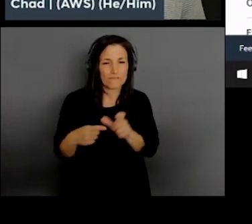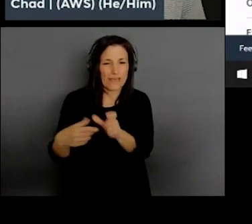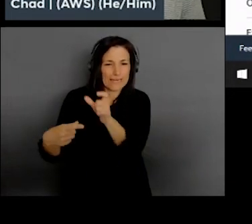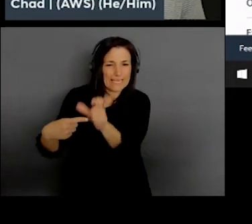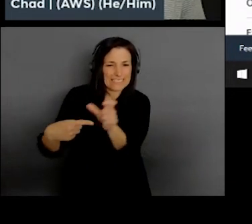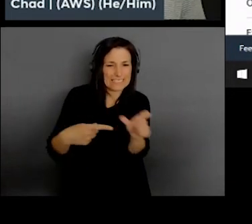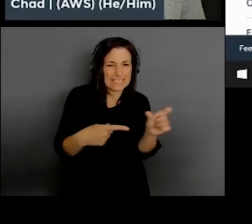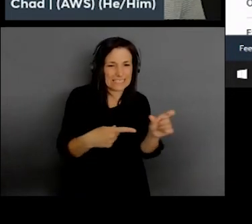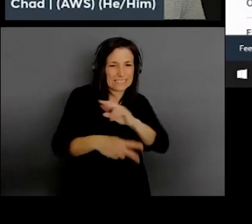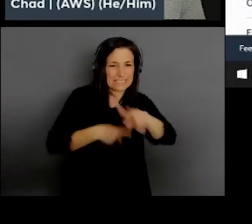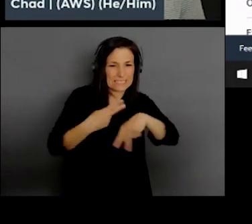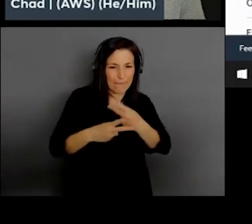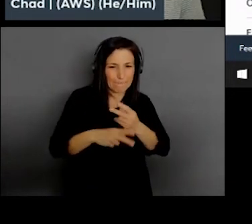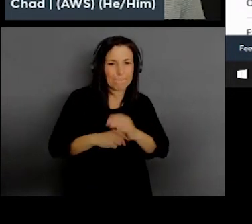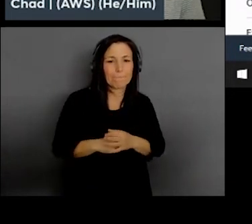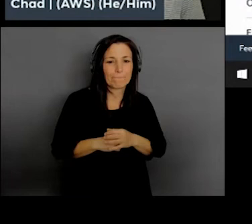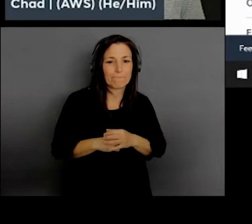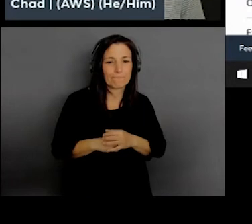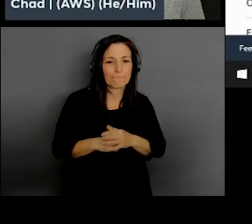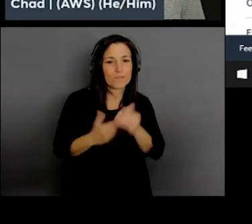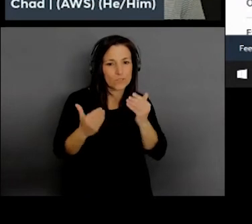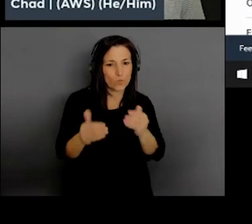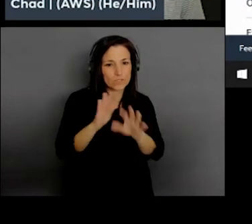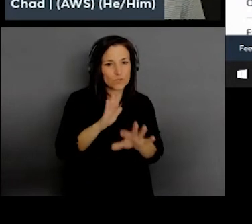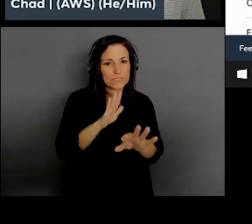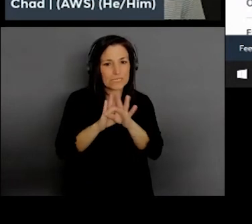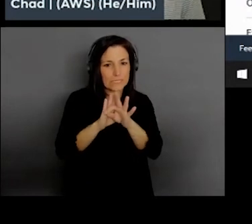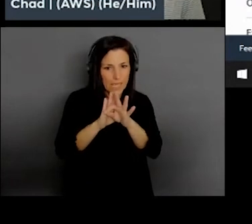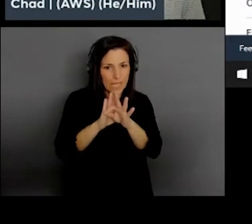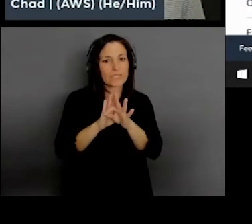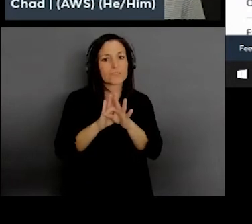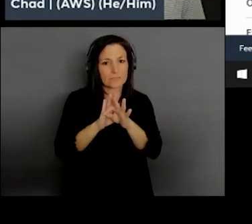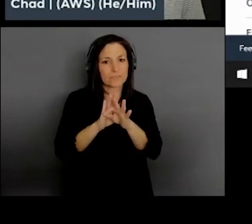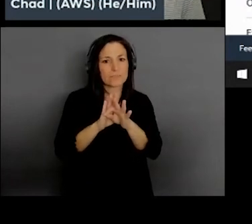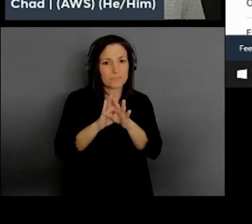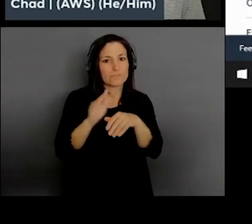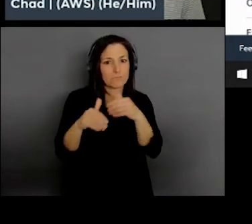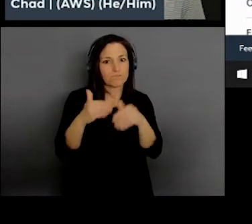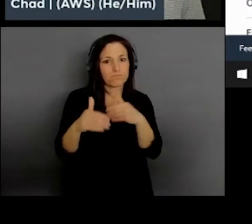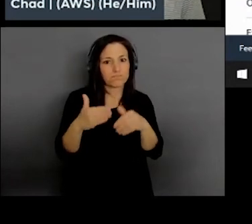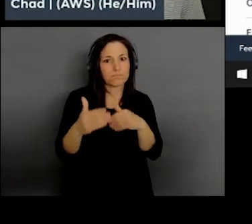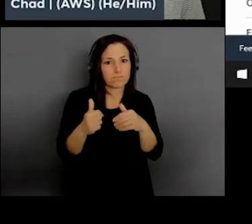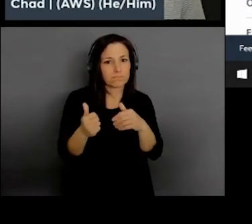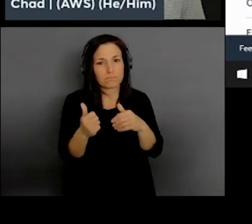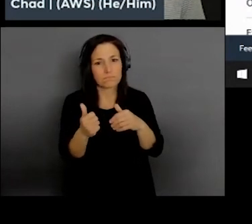So let's go on to select, I'm running out of Mumbai, so I'll select something, let's say, Sydney.